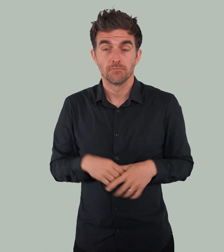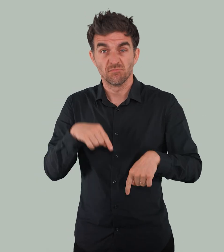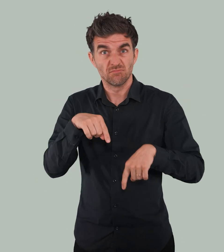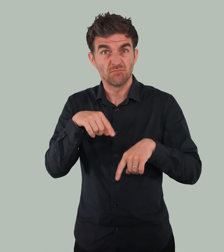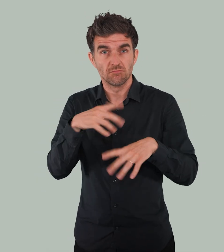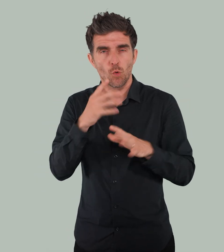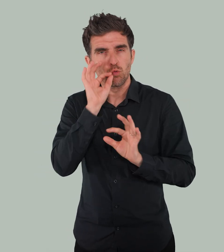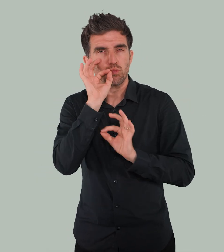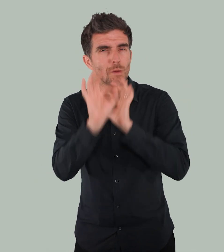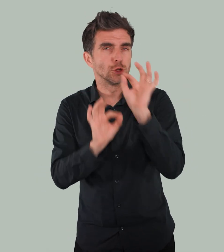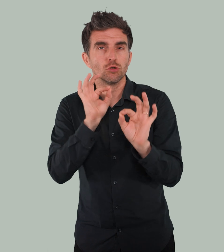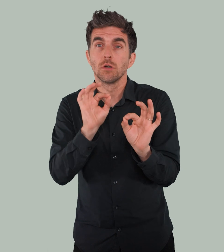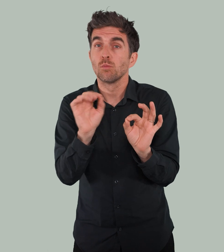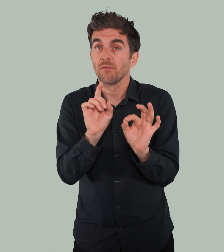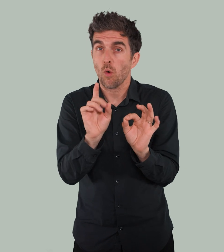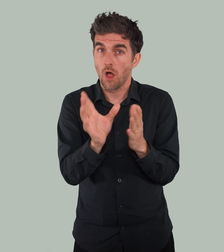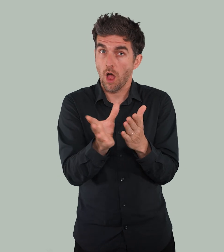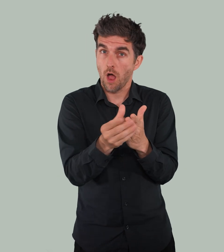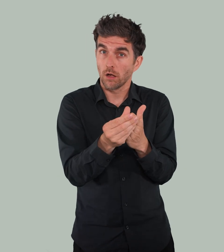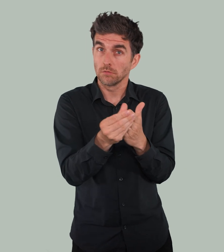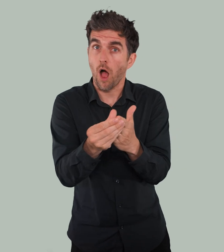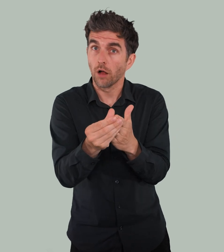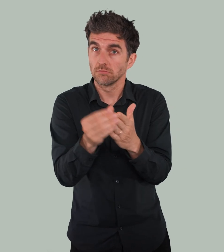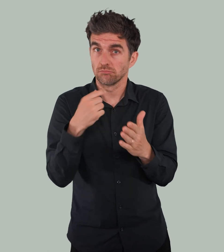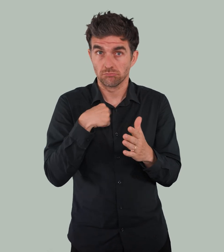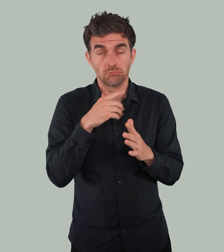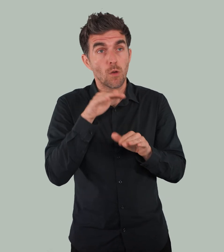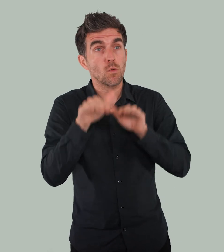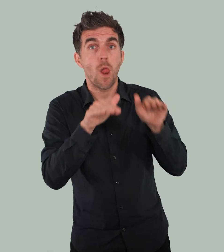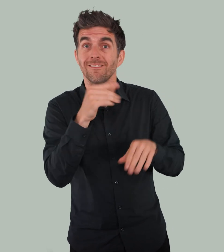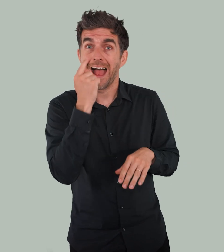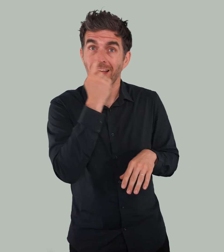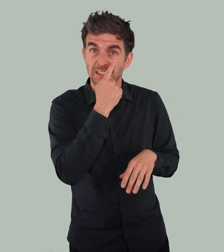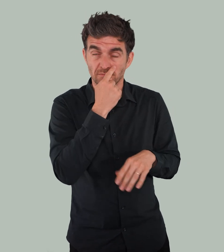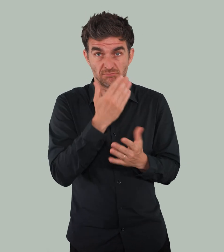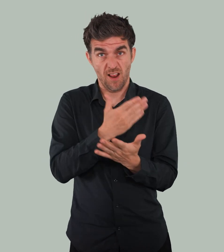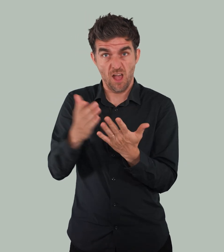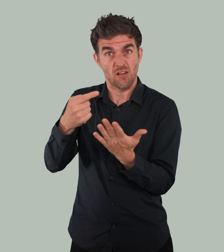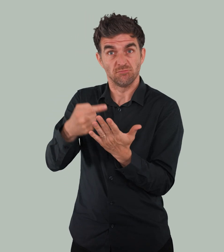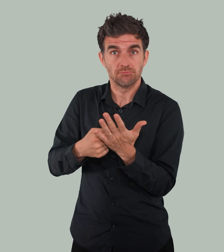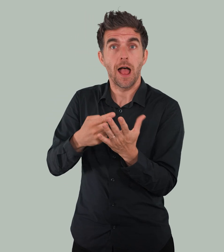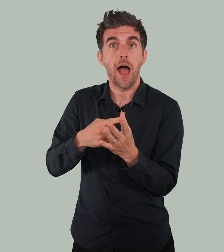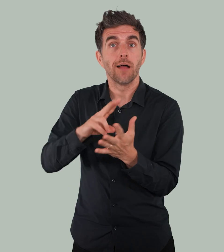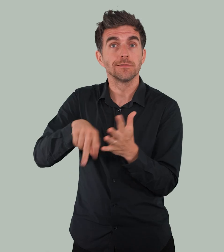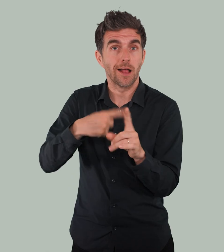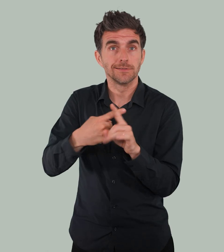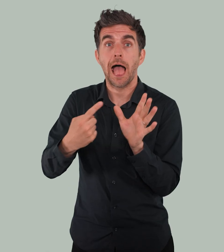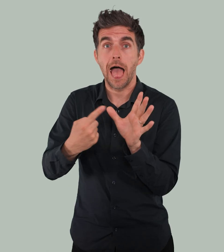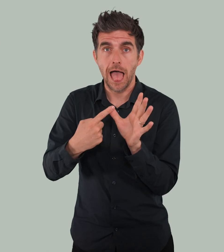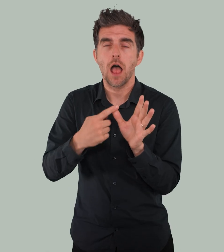5. Questions used to guide the Call for Evidence are set out in Annex A;